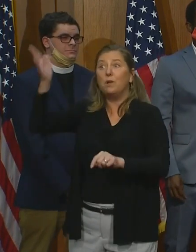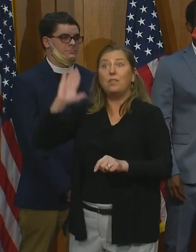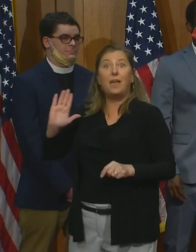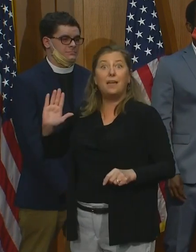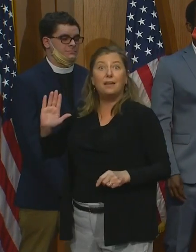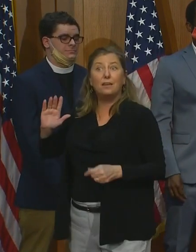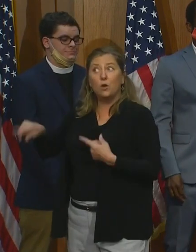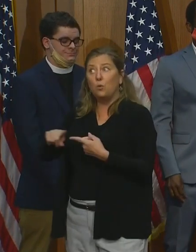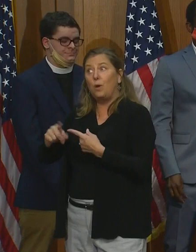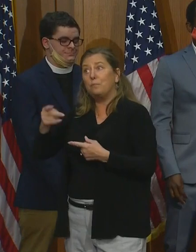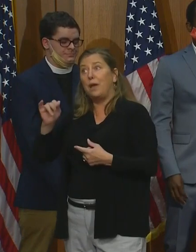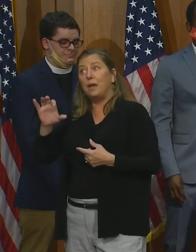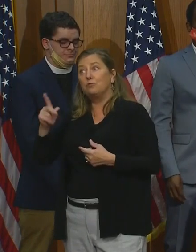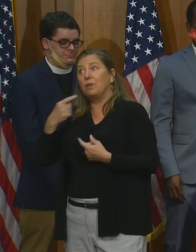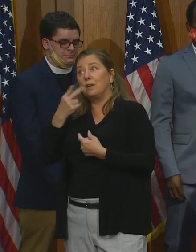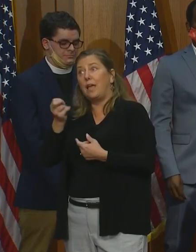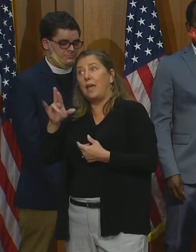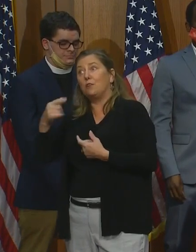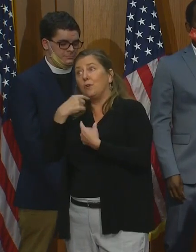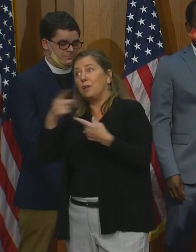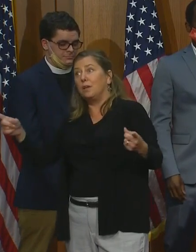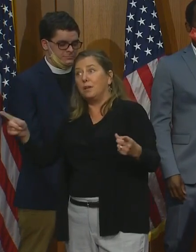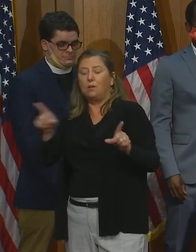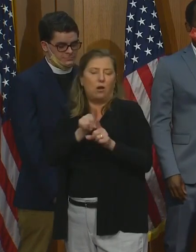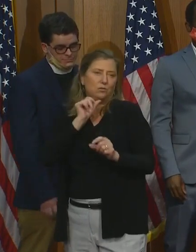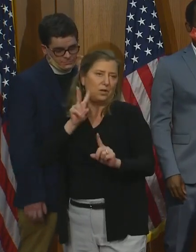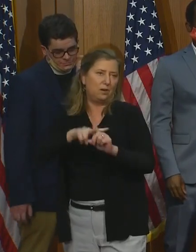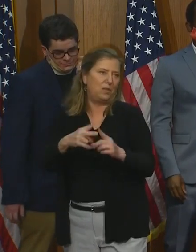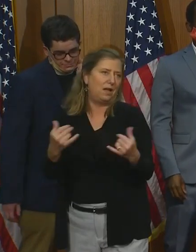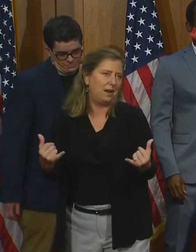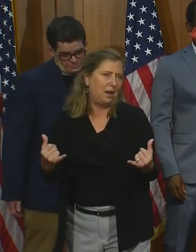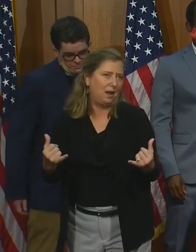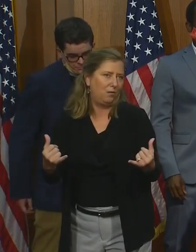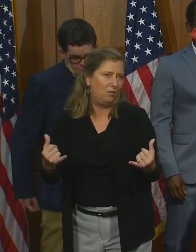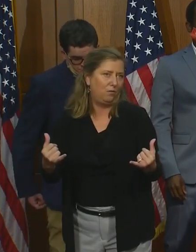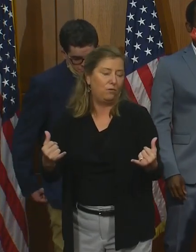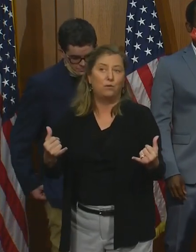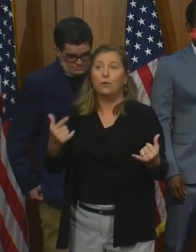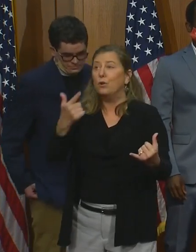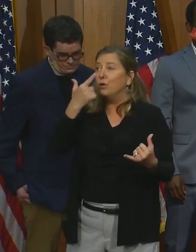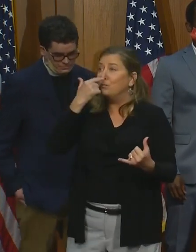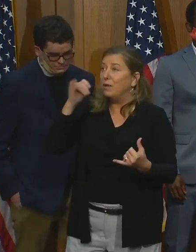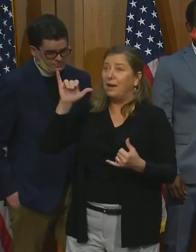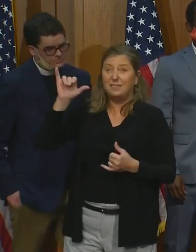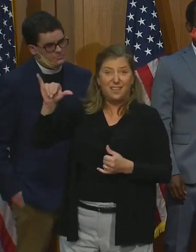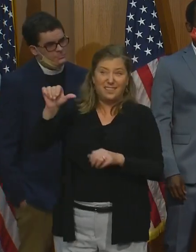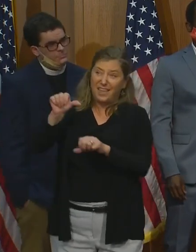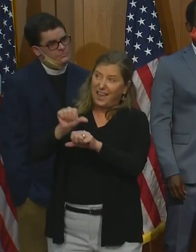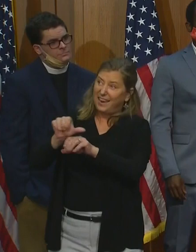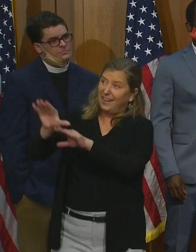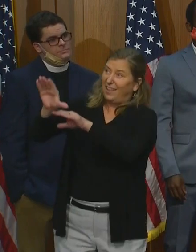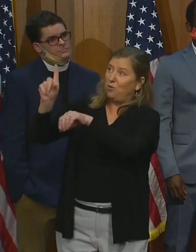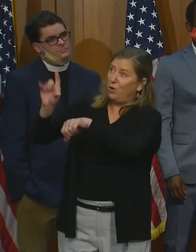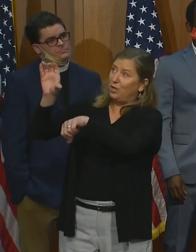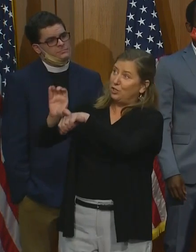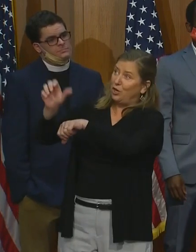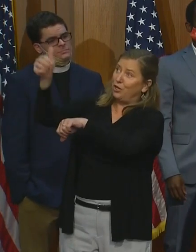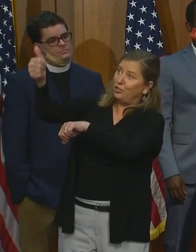EVERYONE. NOT THEN. AND NOT NOW.